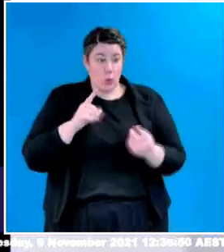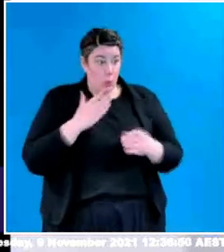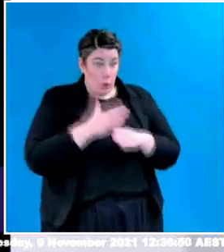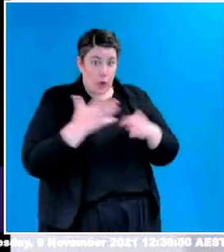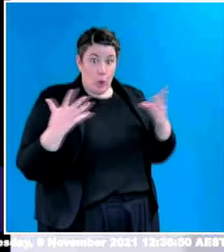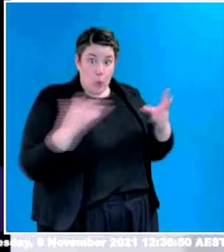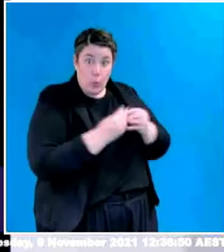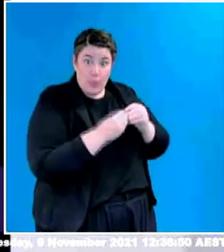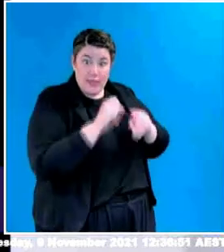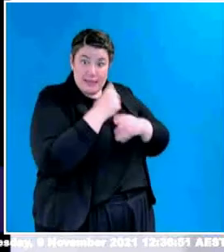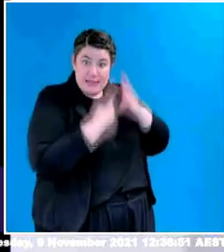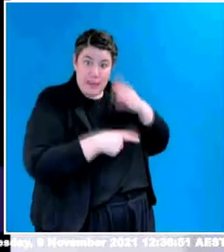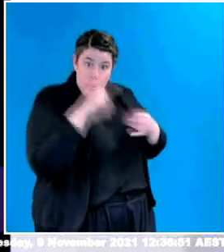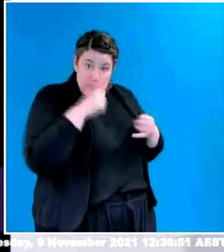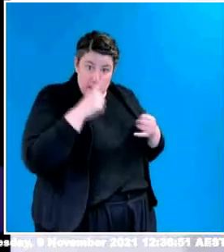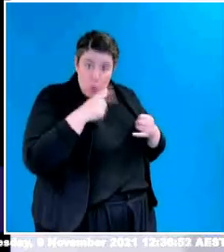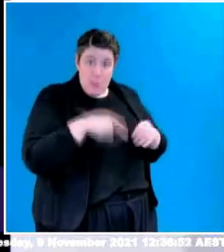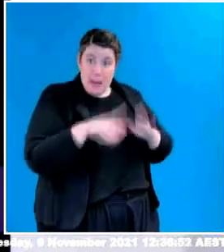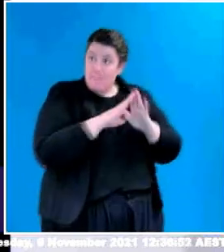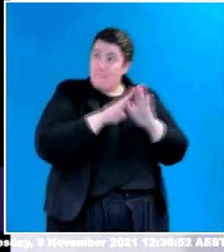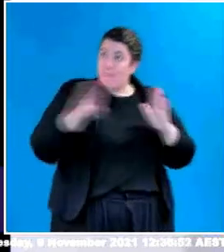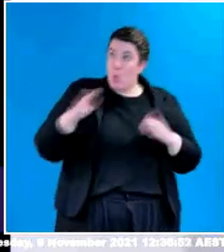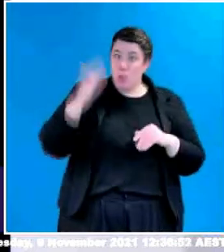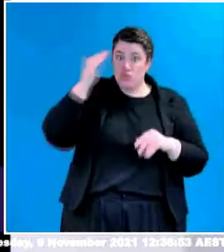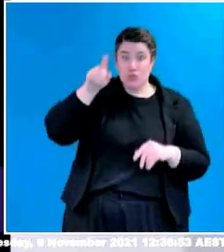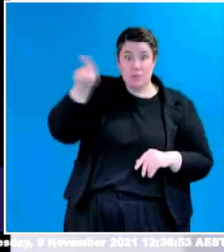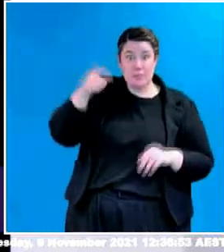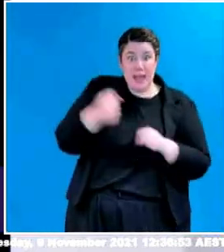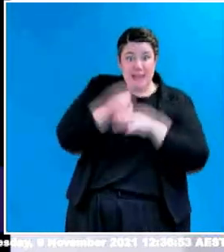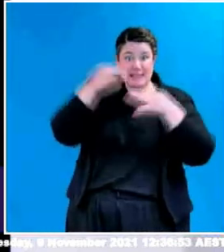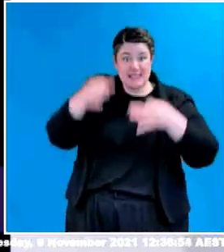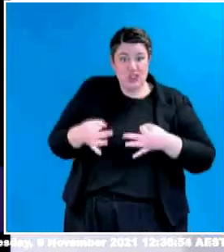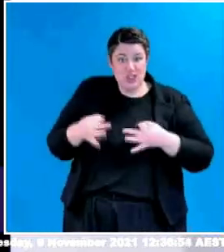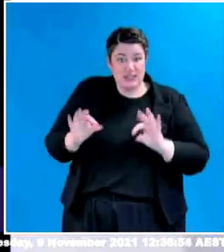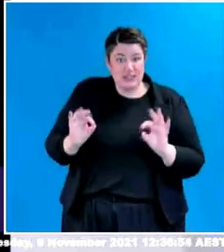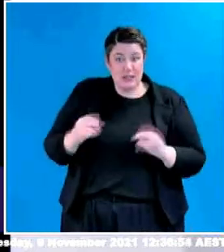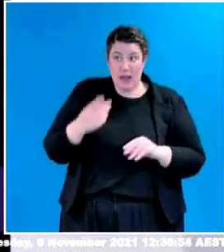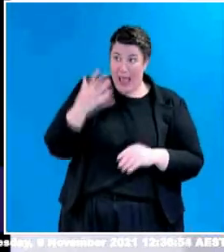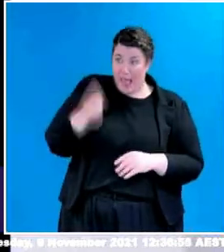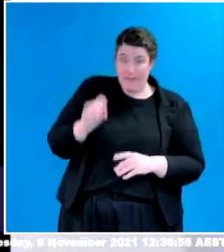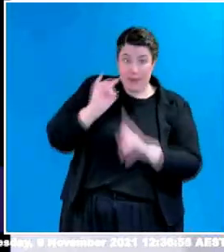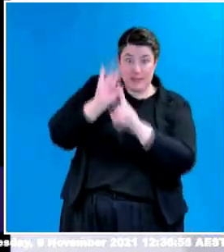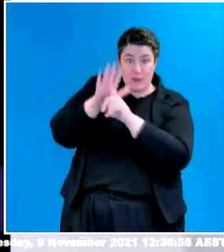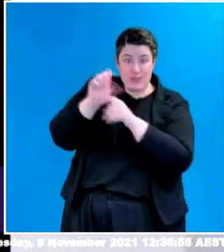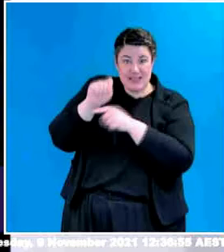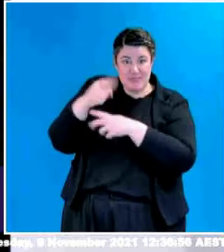yet they have no one in the boardroom or in the decision-making management teams who are disabled.